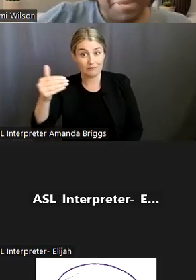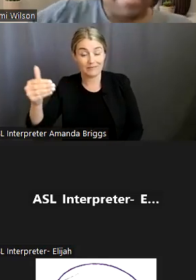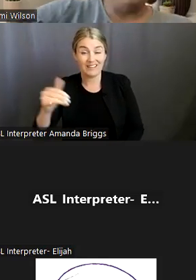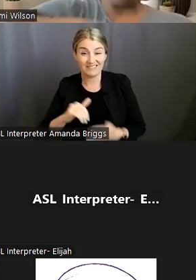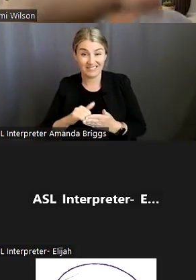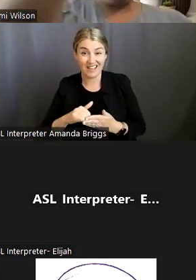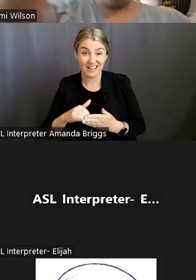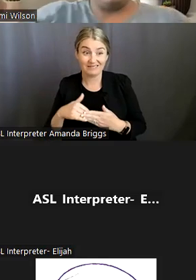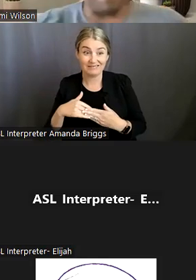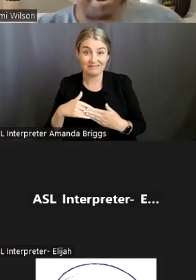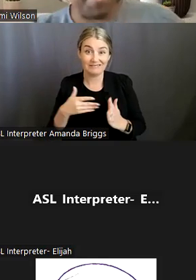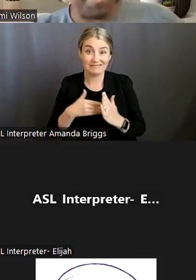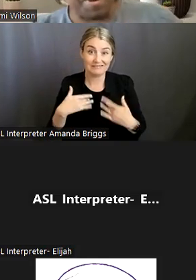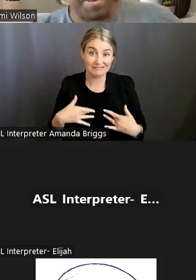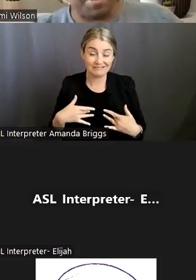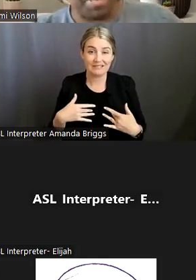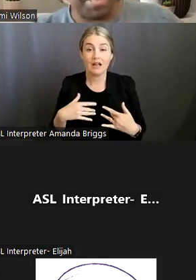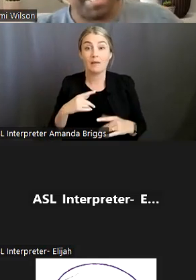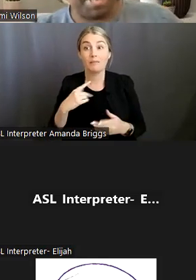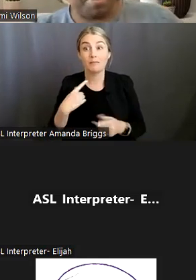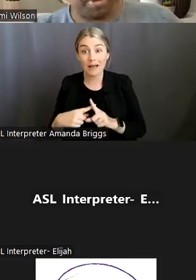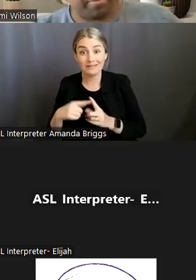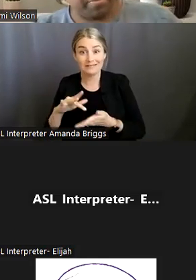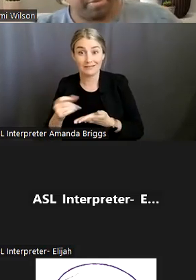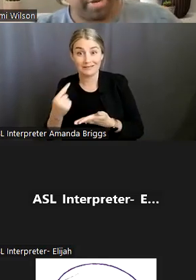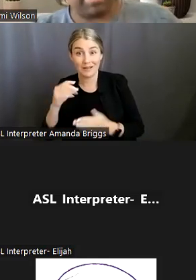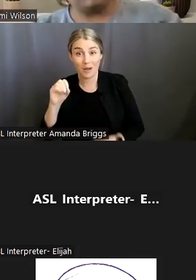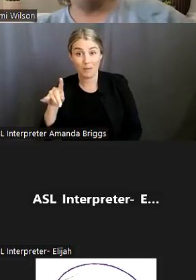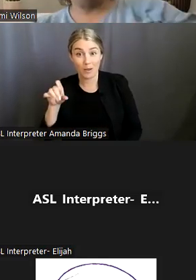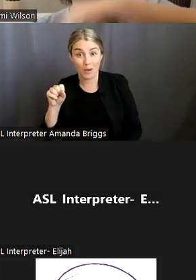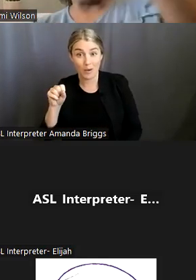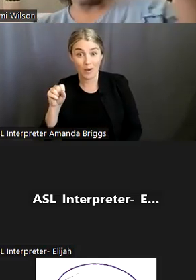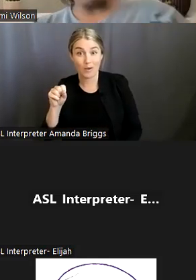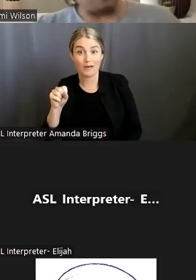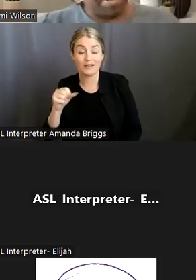Then you're adding the opioids, which is a respiratory depressant, and the alcohol,